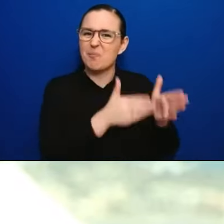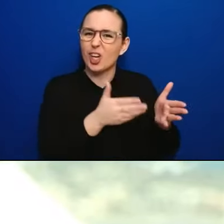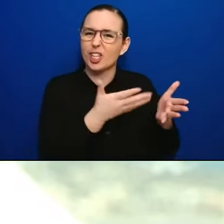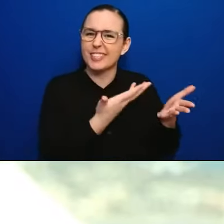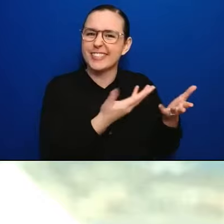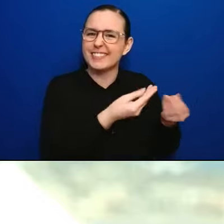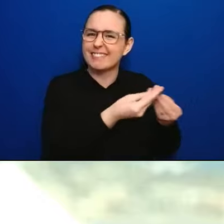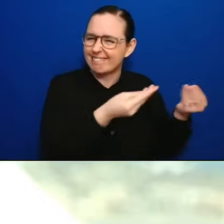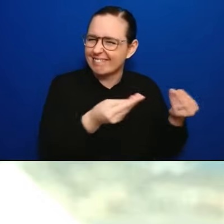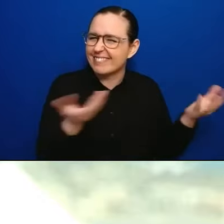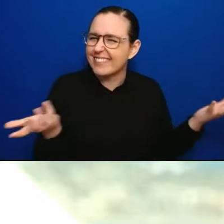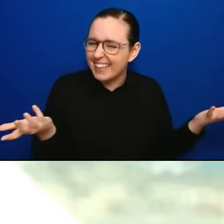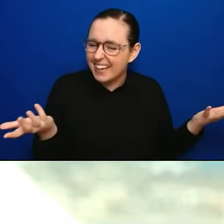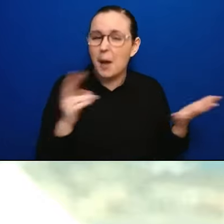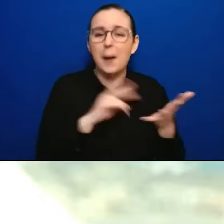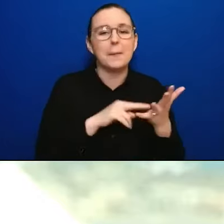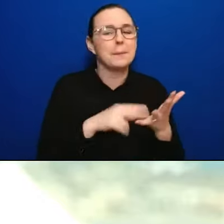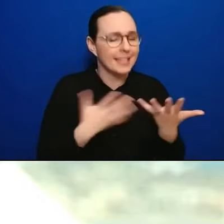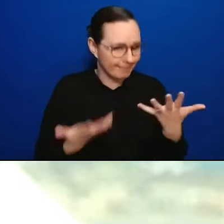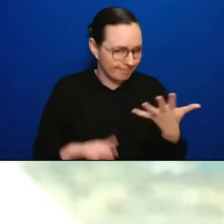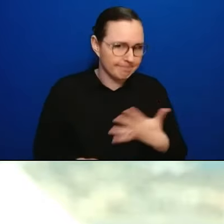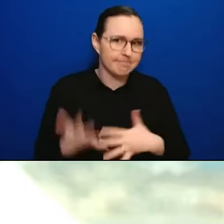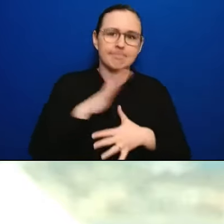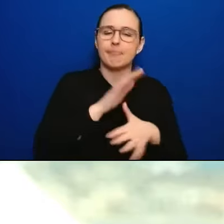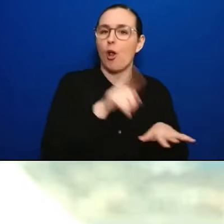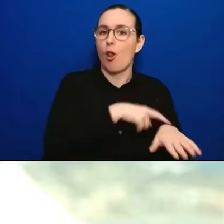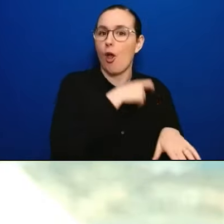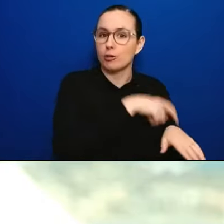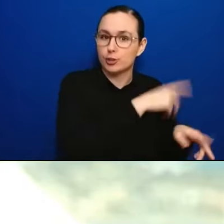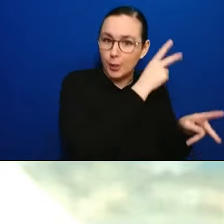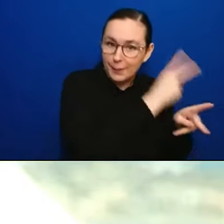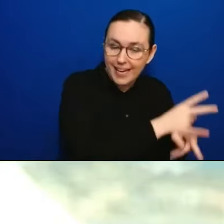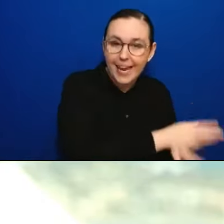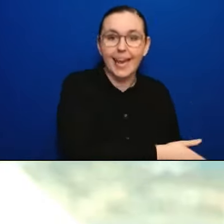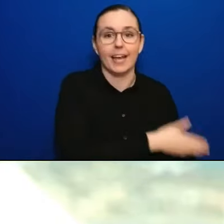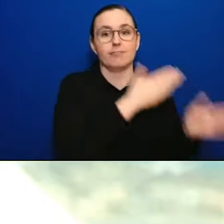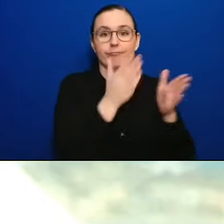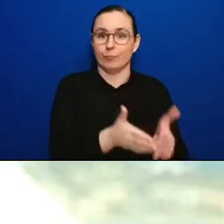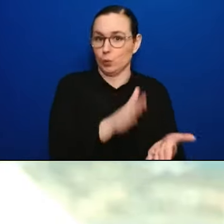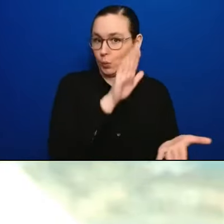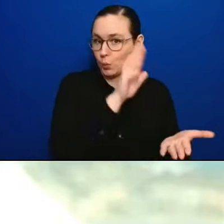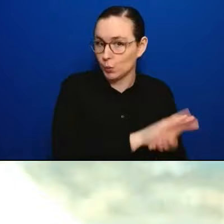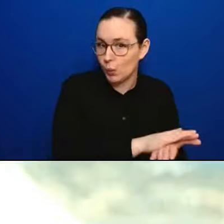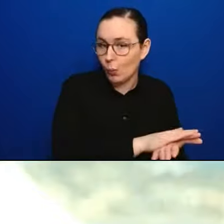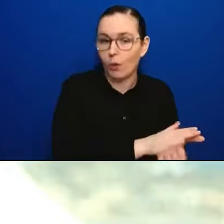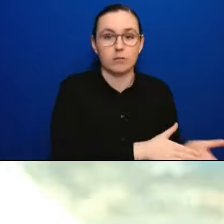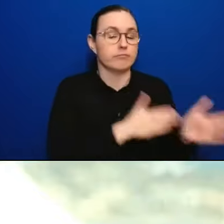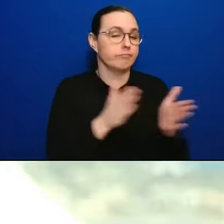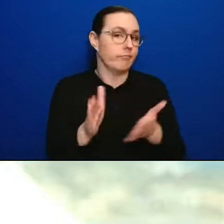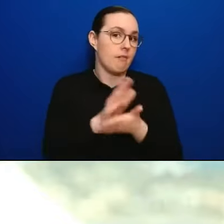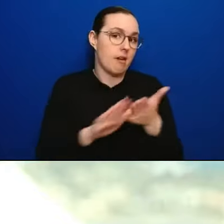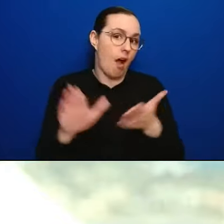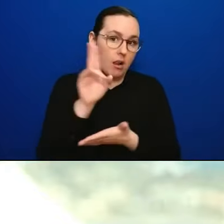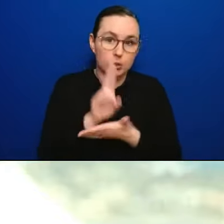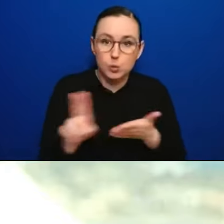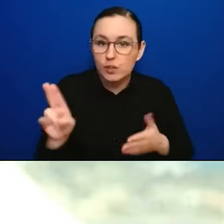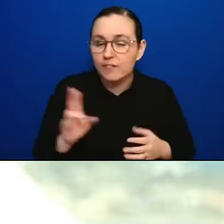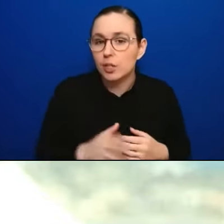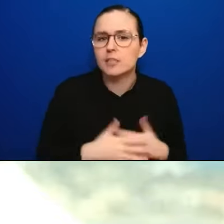long-term care, acute care, to support our testing sites where